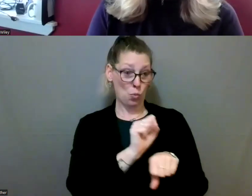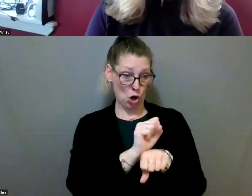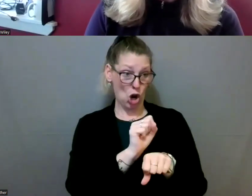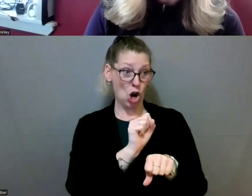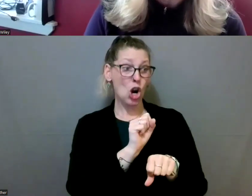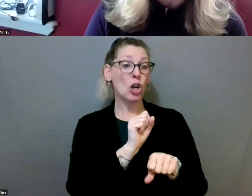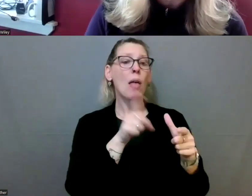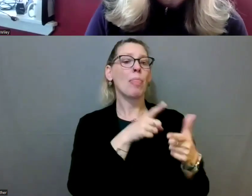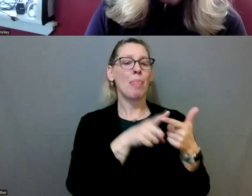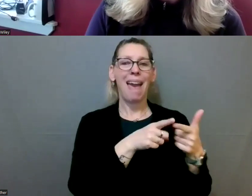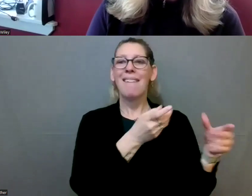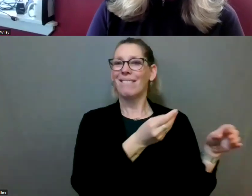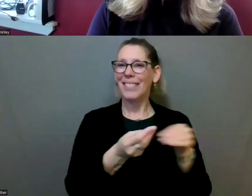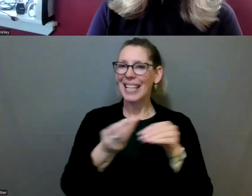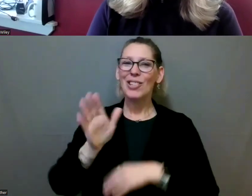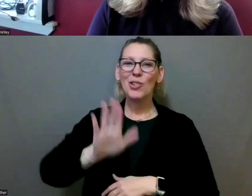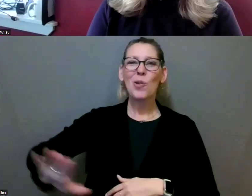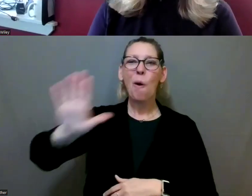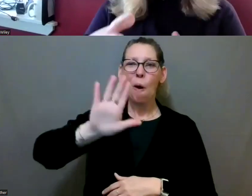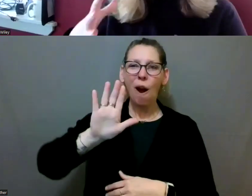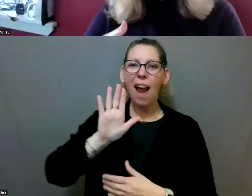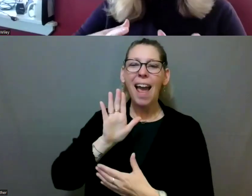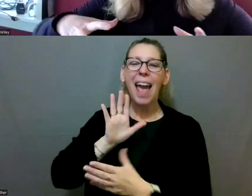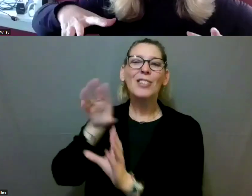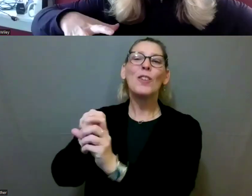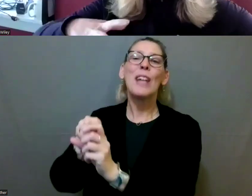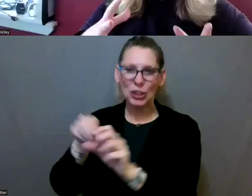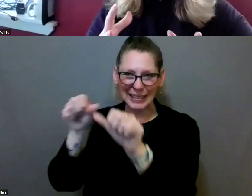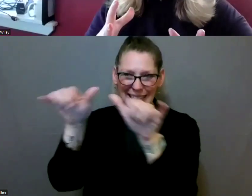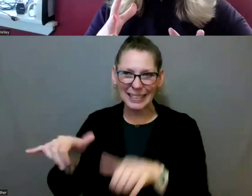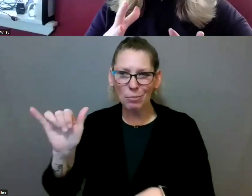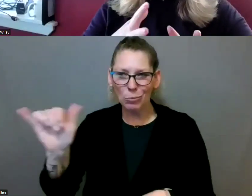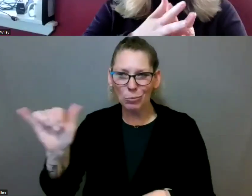intervention systems as well too you know so again these are things that are those